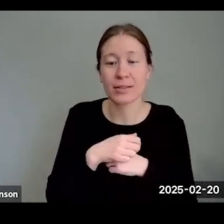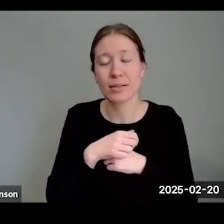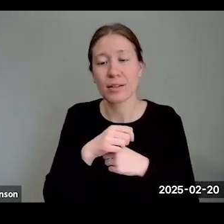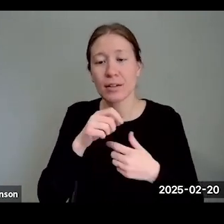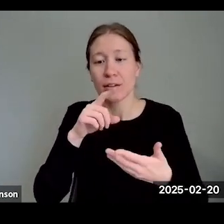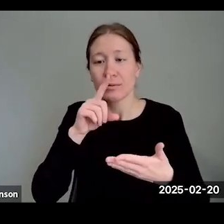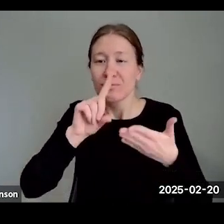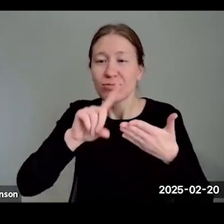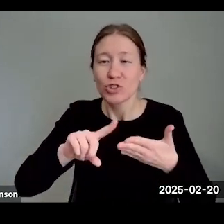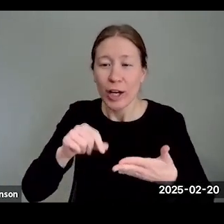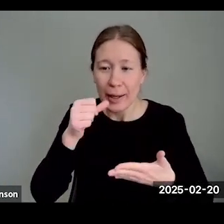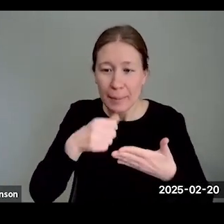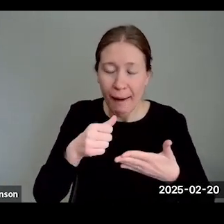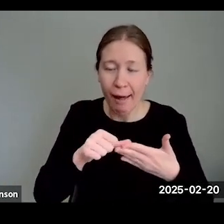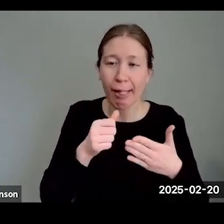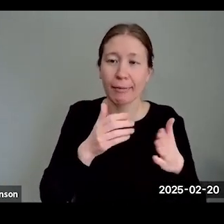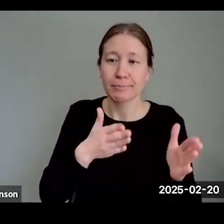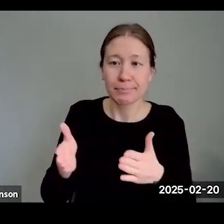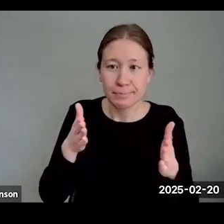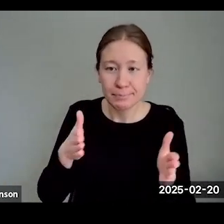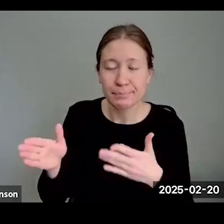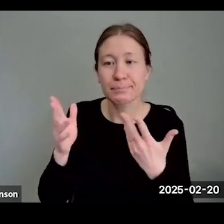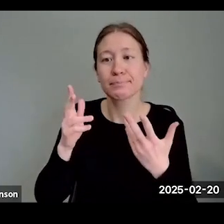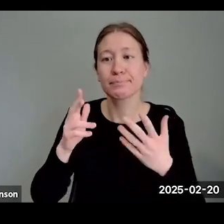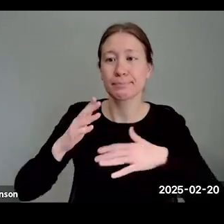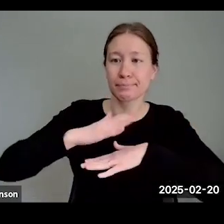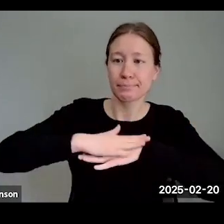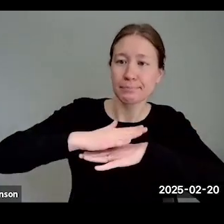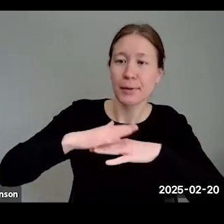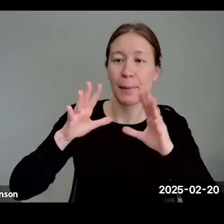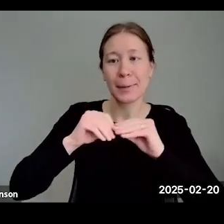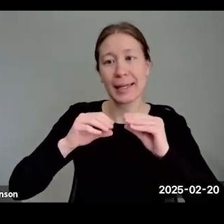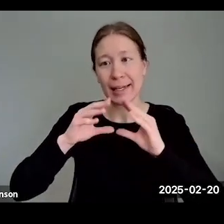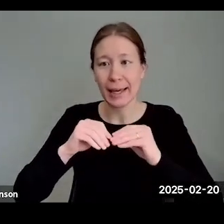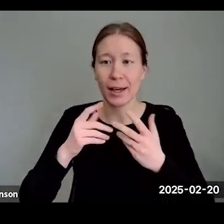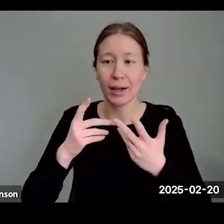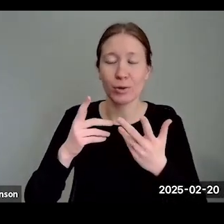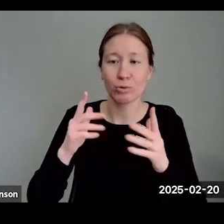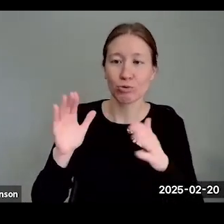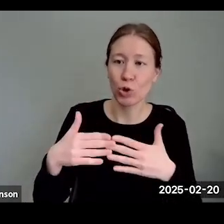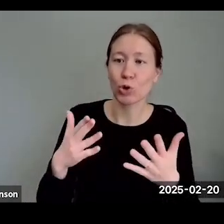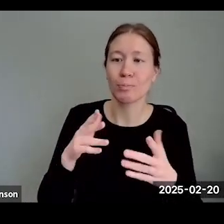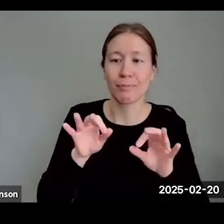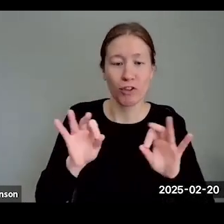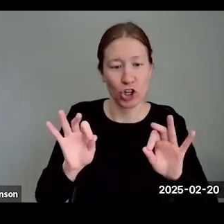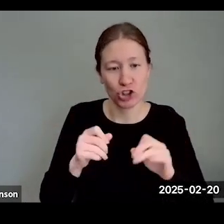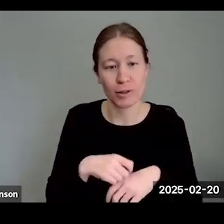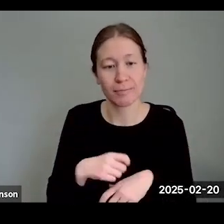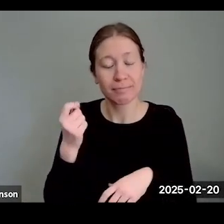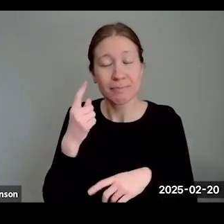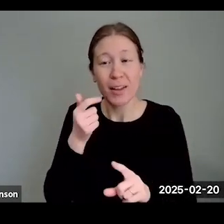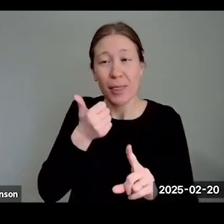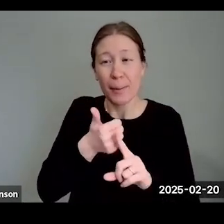and arranging conference room furniture for meetings. This individual has requested the following accommodation.